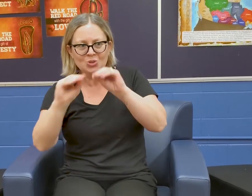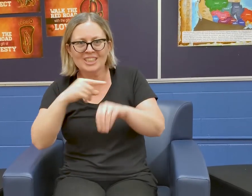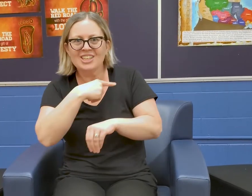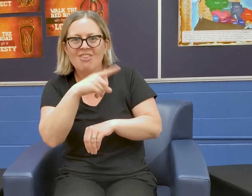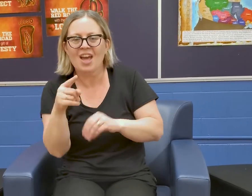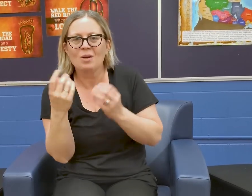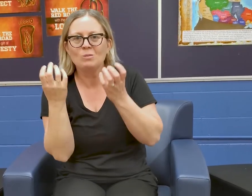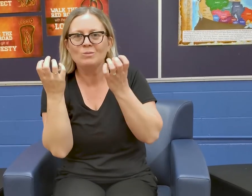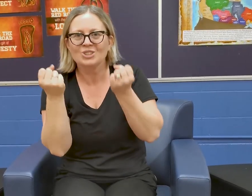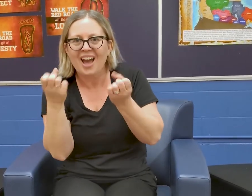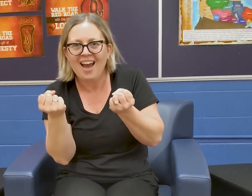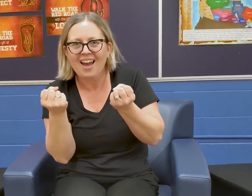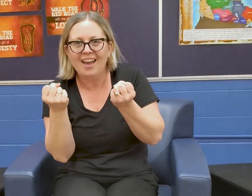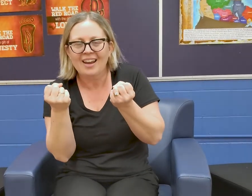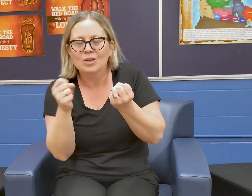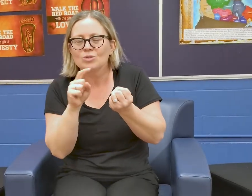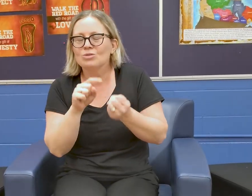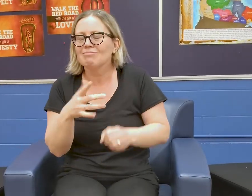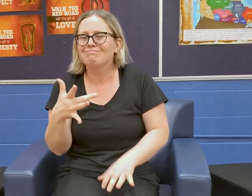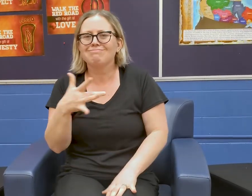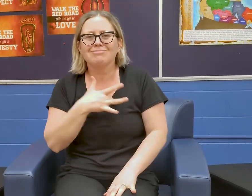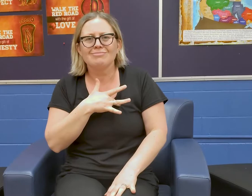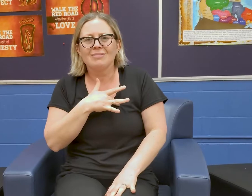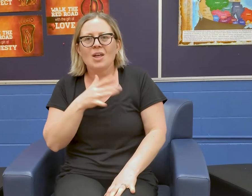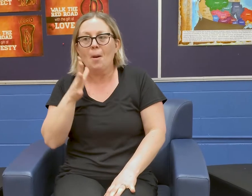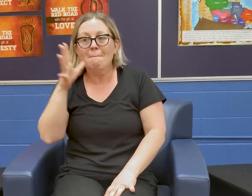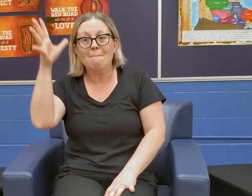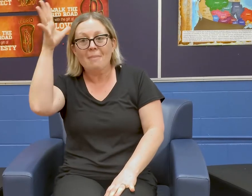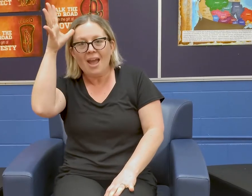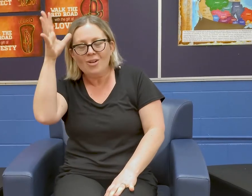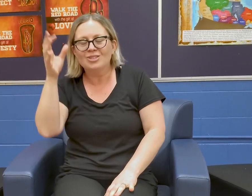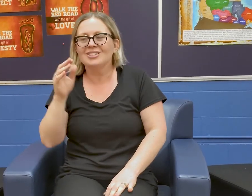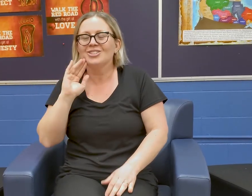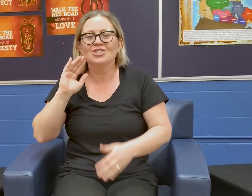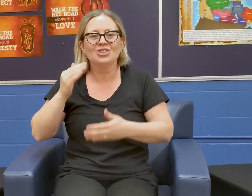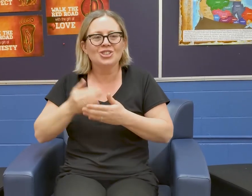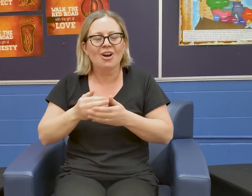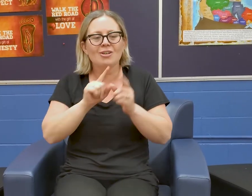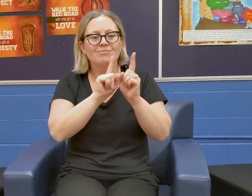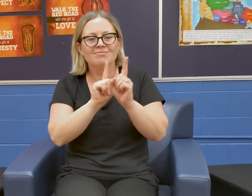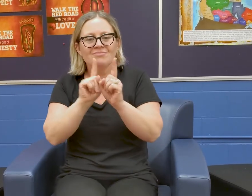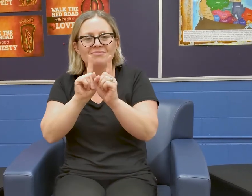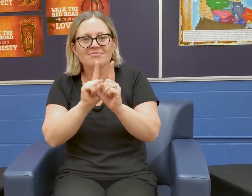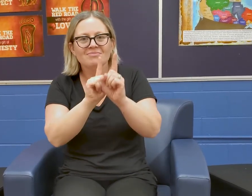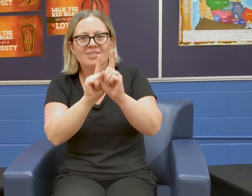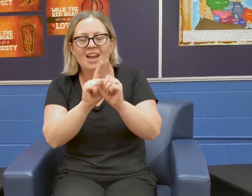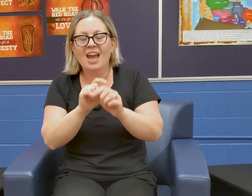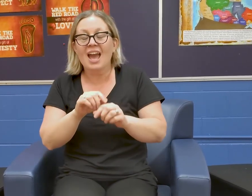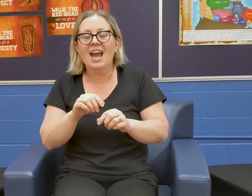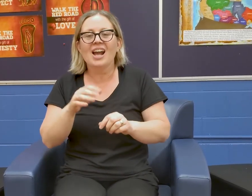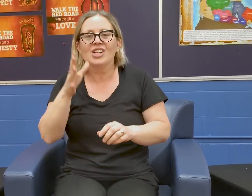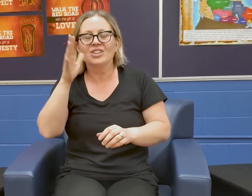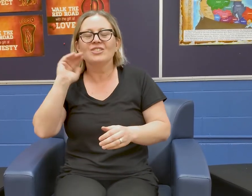teach them to sign. It was touching. When the parents and their daughter were walking around together,